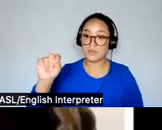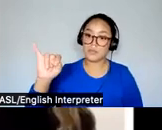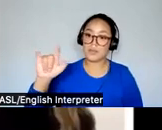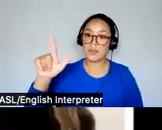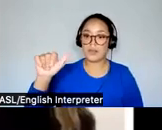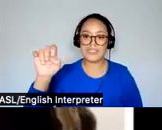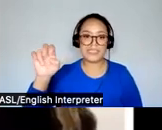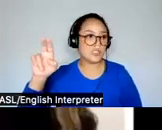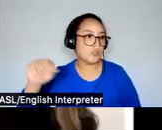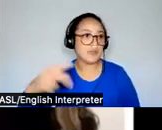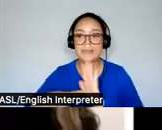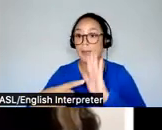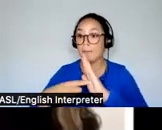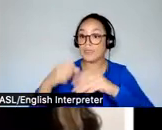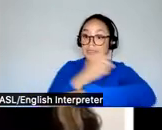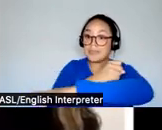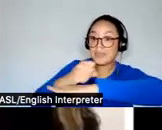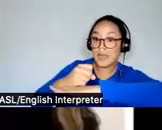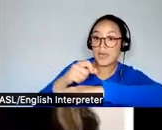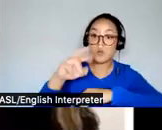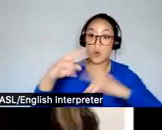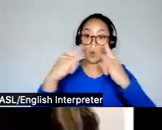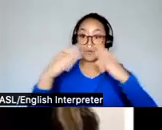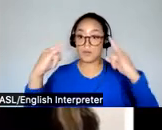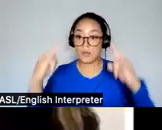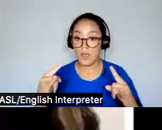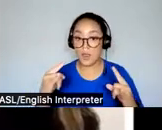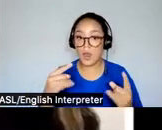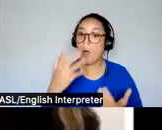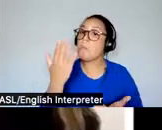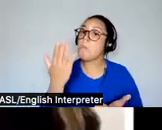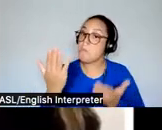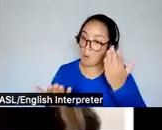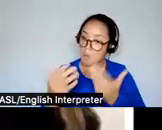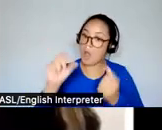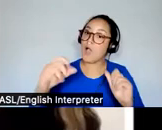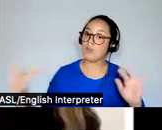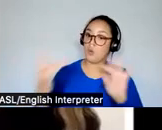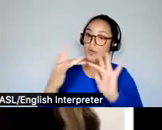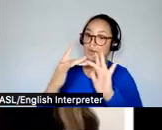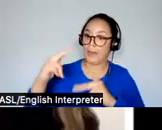you may be required to connect with building permits office and this can take up to eight